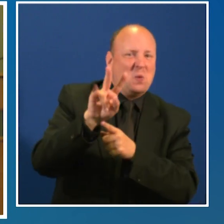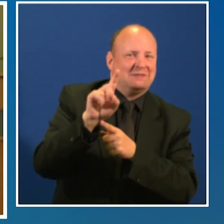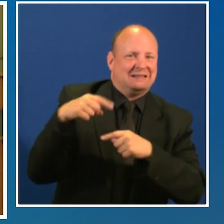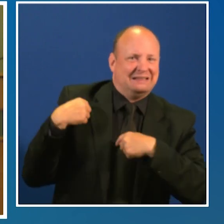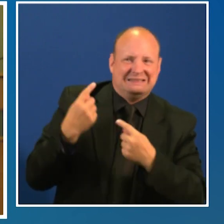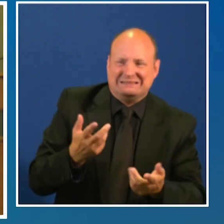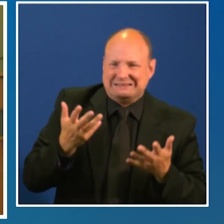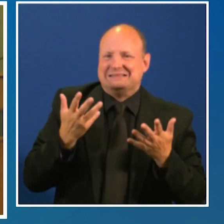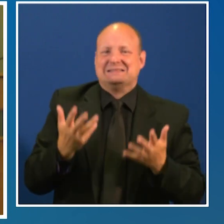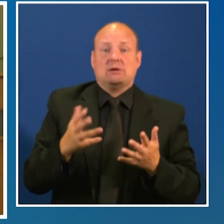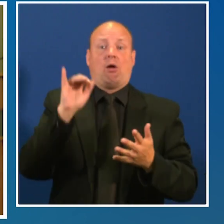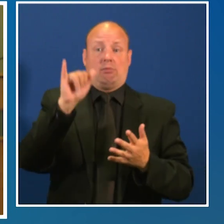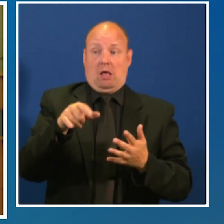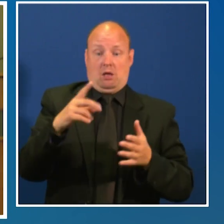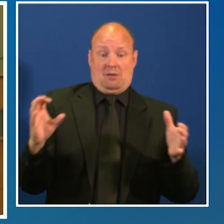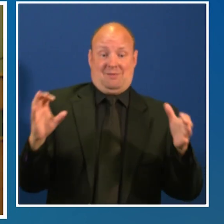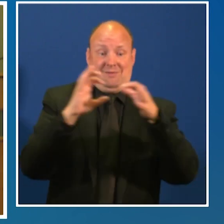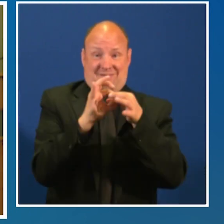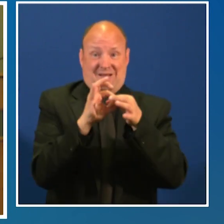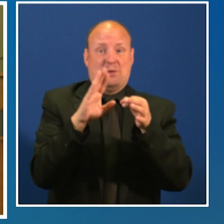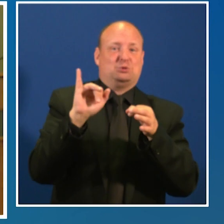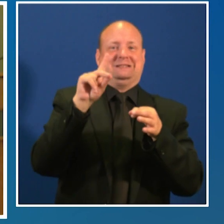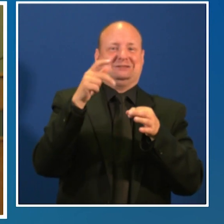previous moratorium, which prevented evictions for those